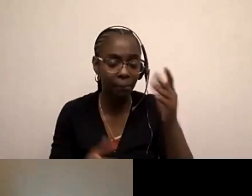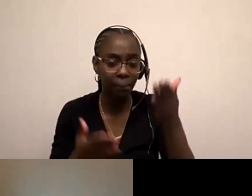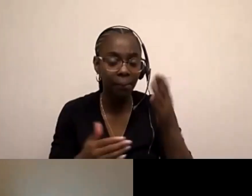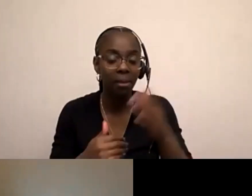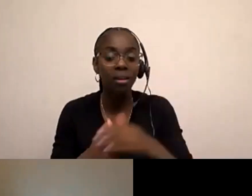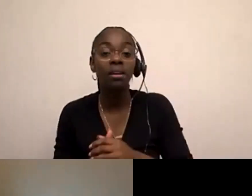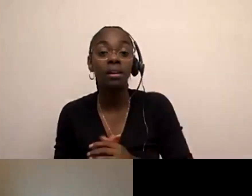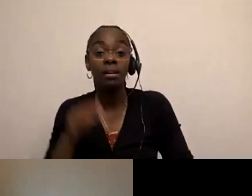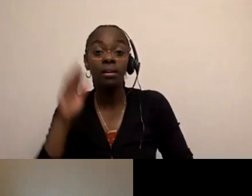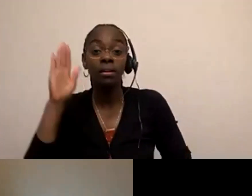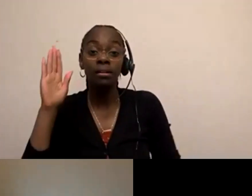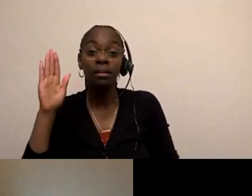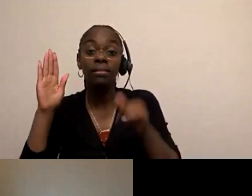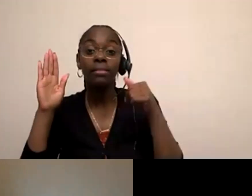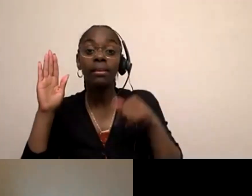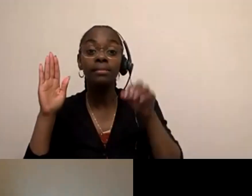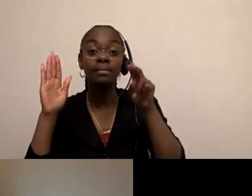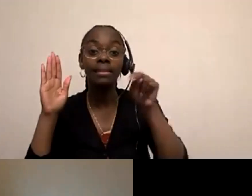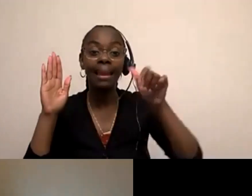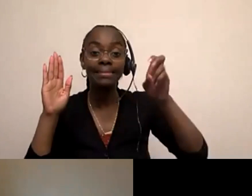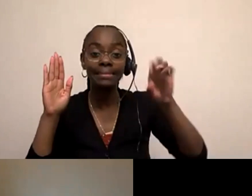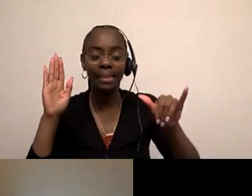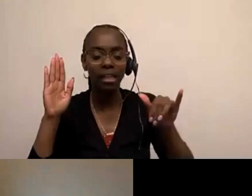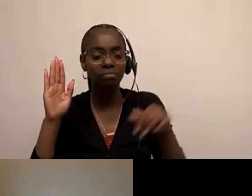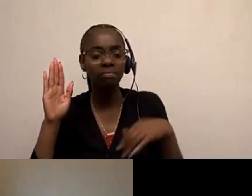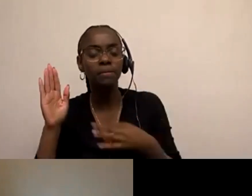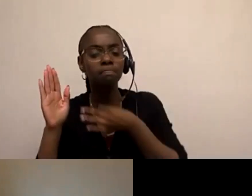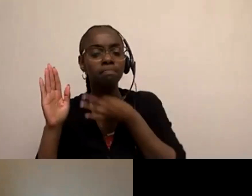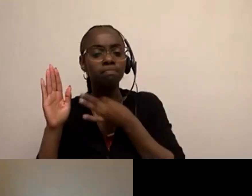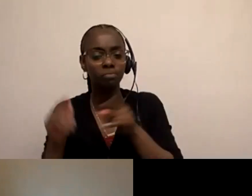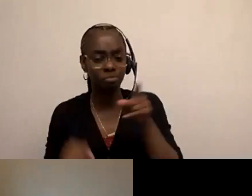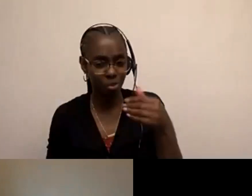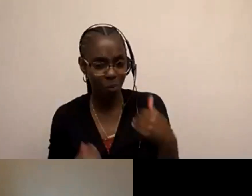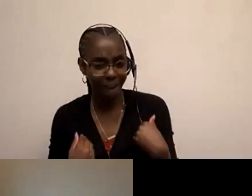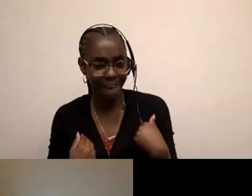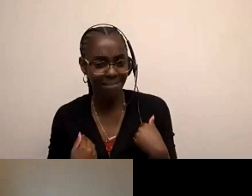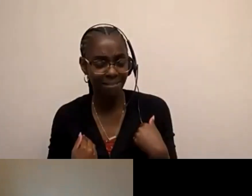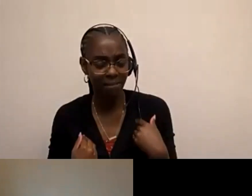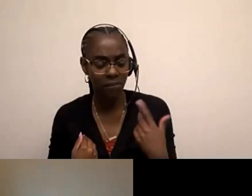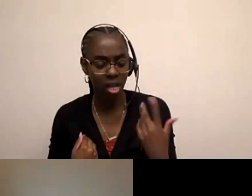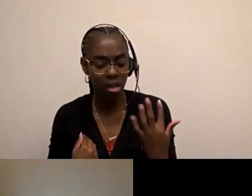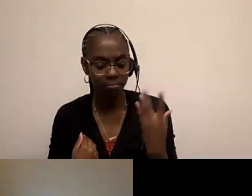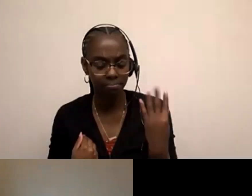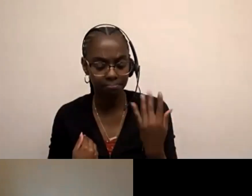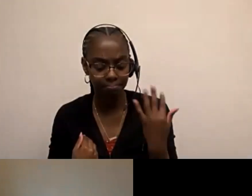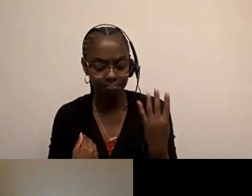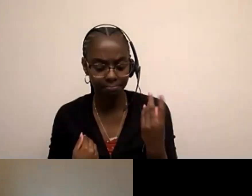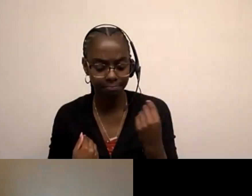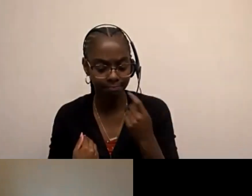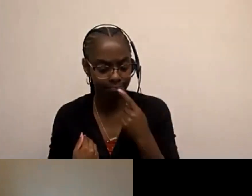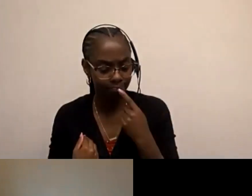JENNIFER, THIS IS NANCY. AND DO YOU